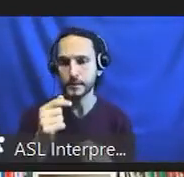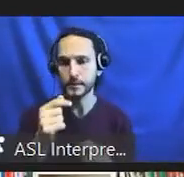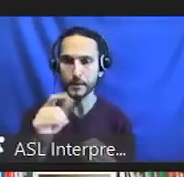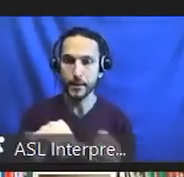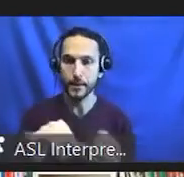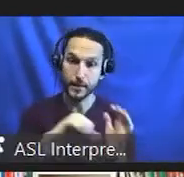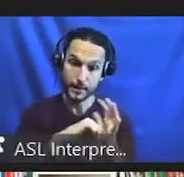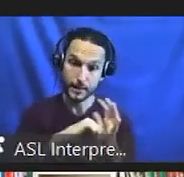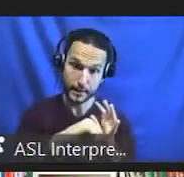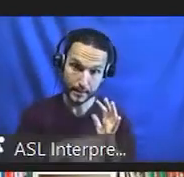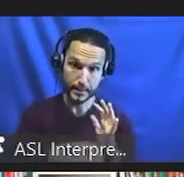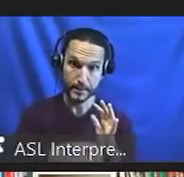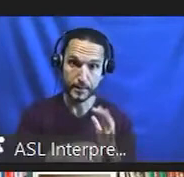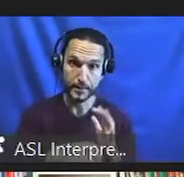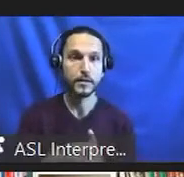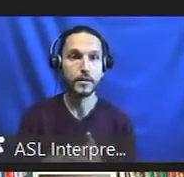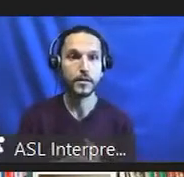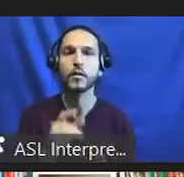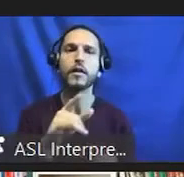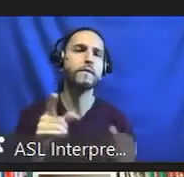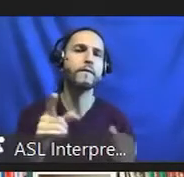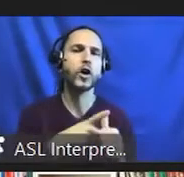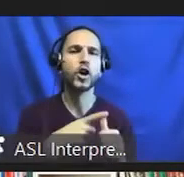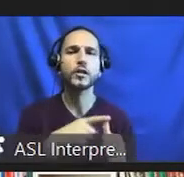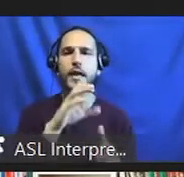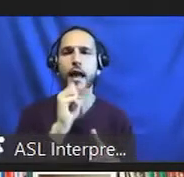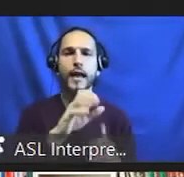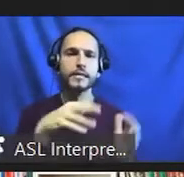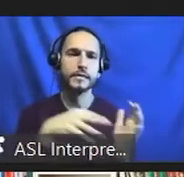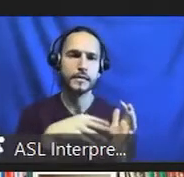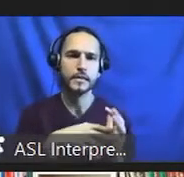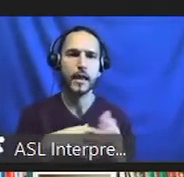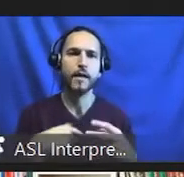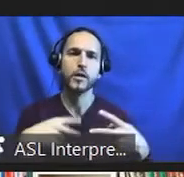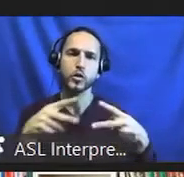that we're driving home today. The first case study is really two cases.